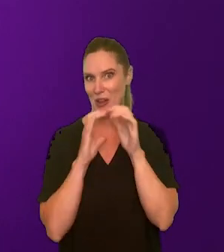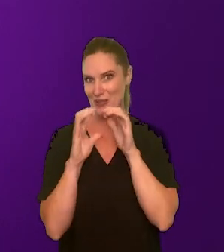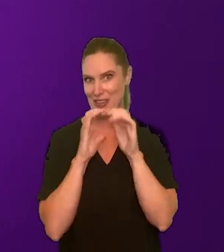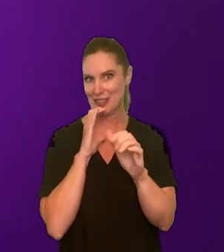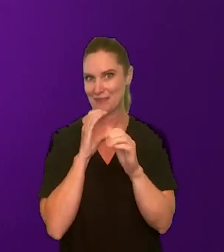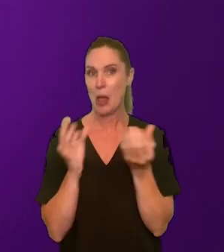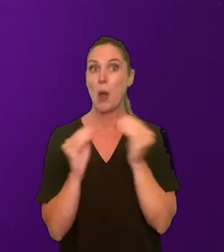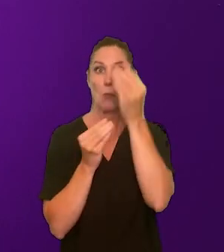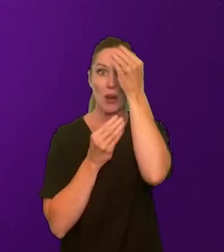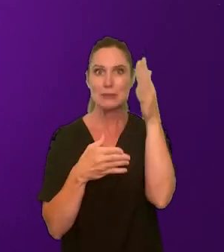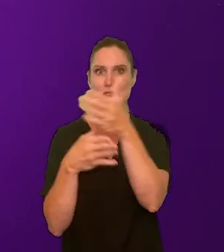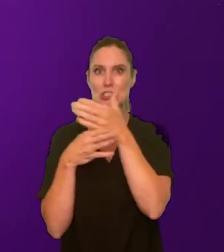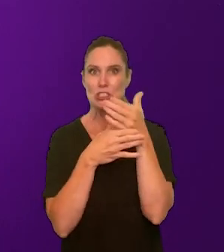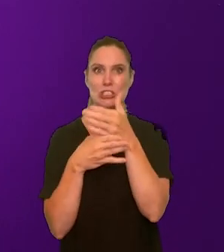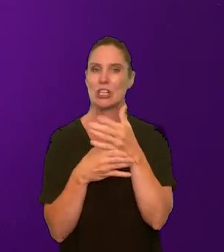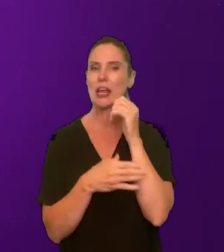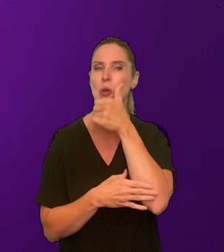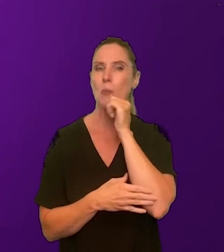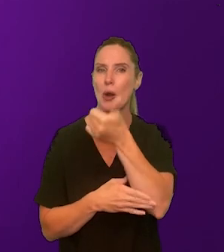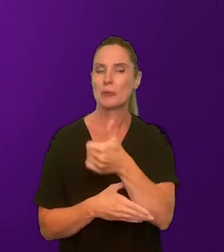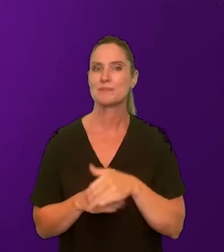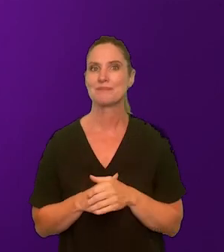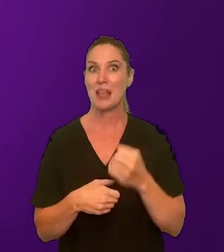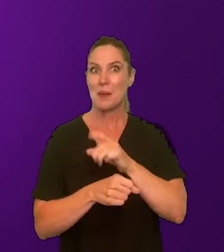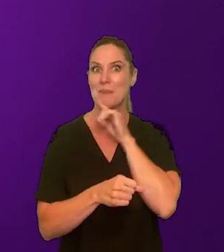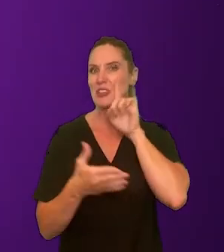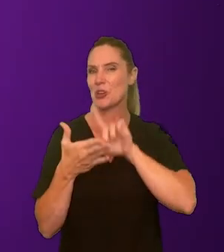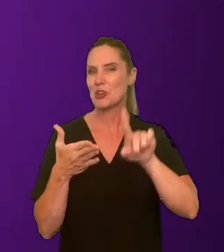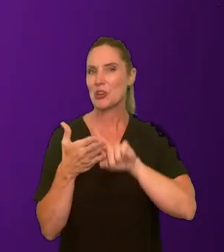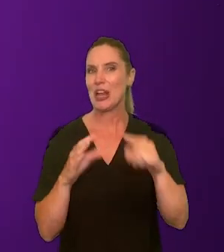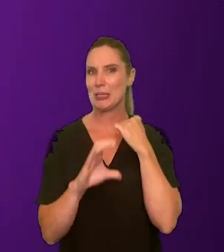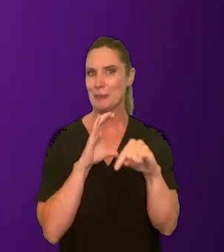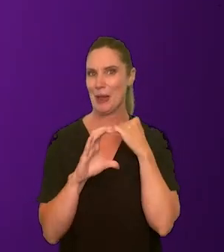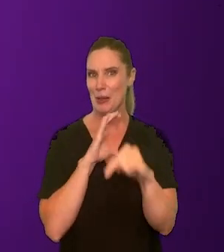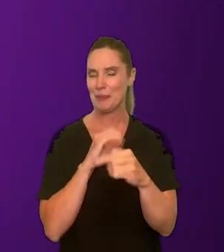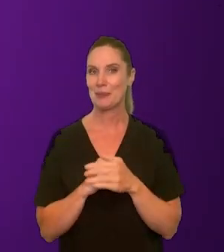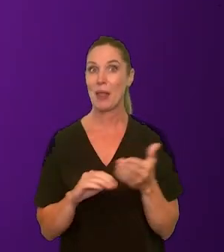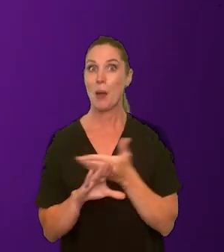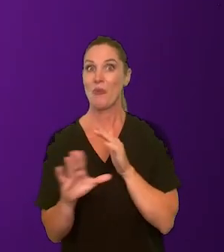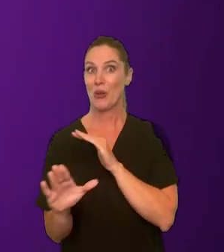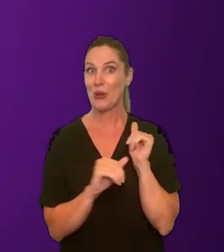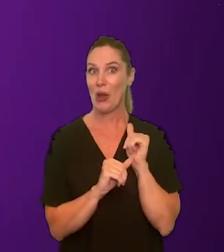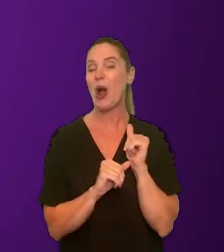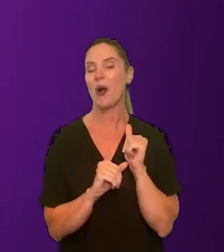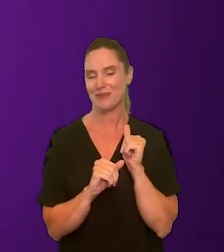More info will be shared on this with you tomorrow, so make sure to check your inbox. Before we go, on behalf of Remarkable,